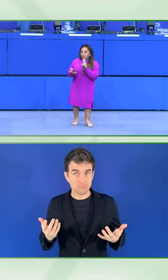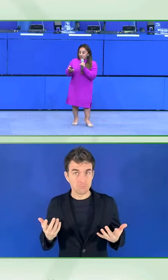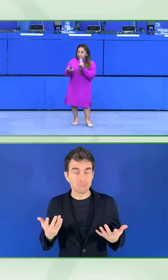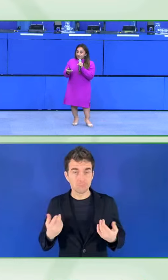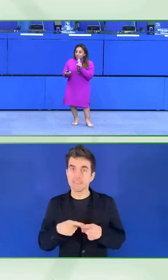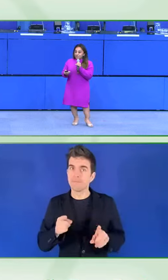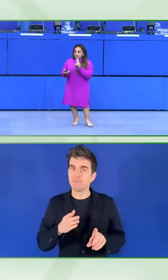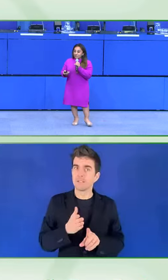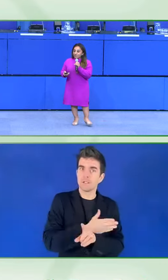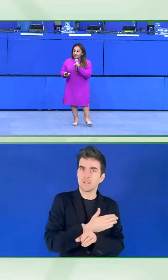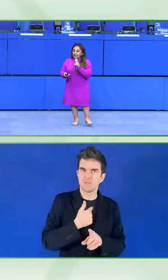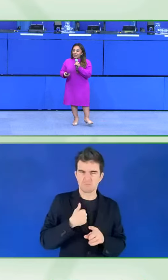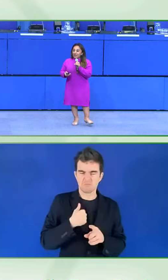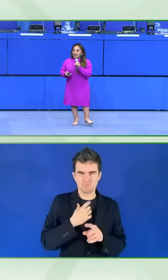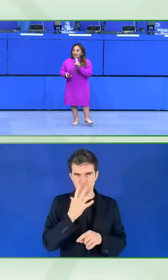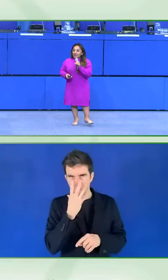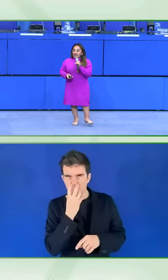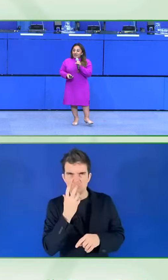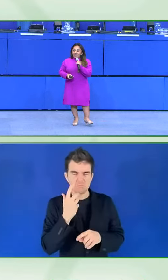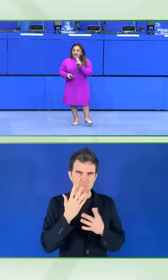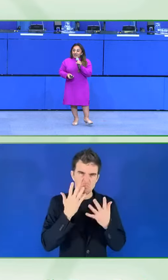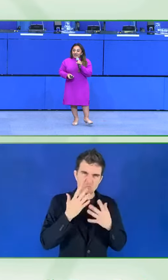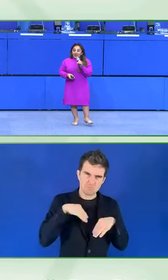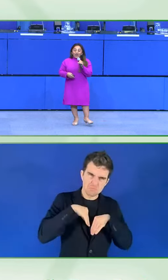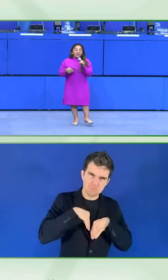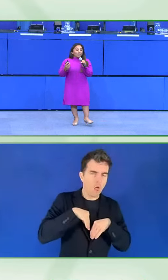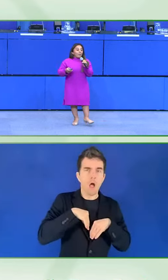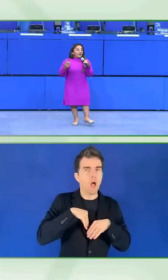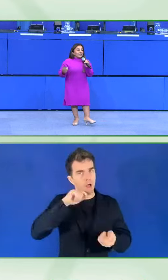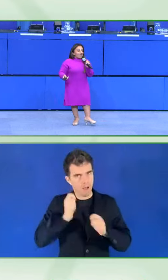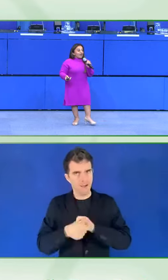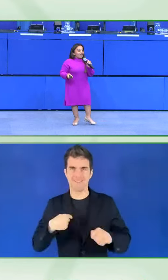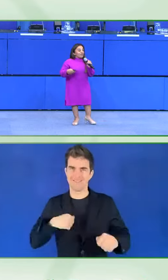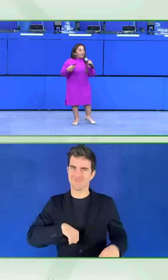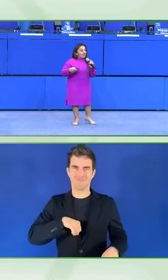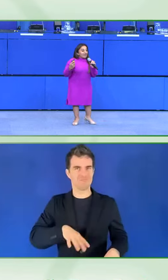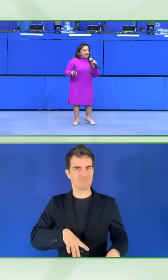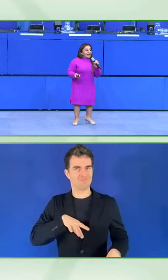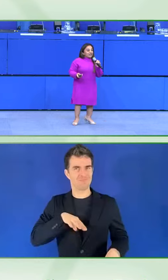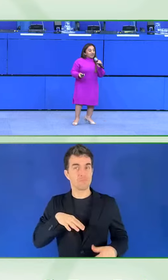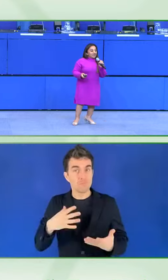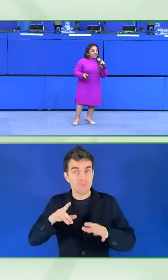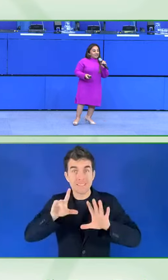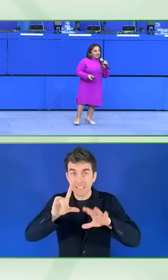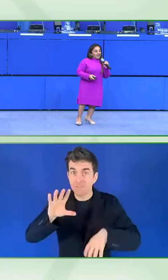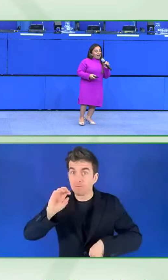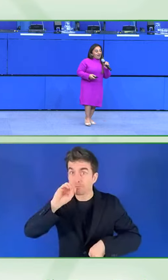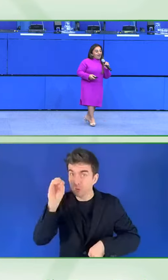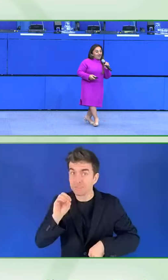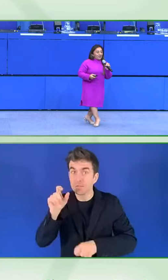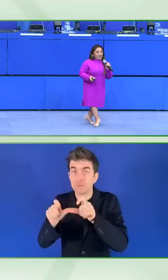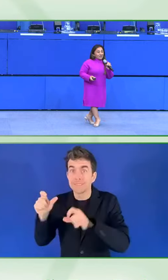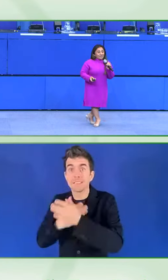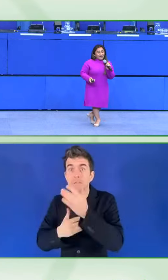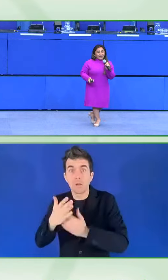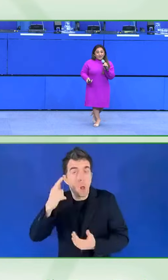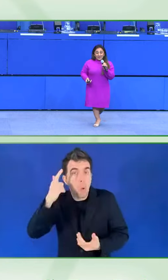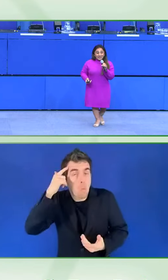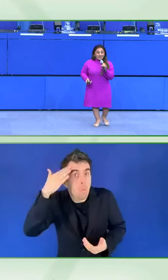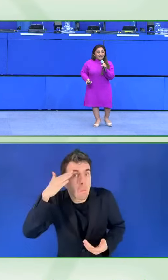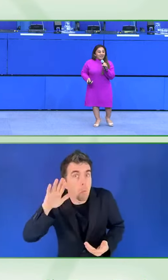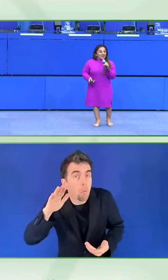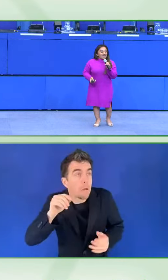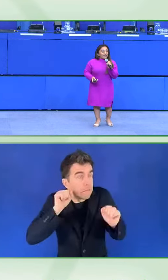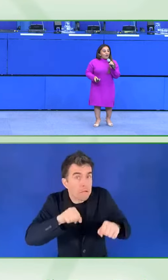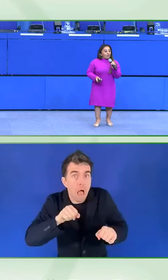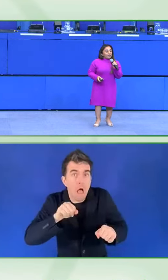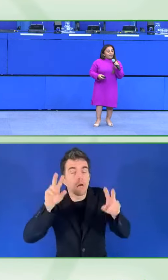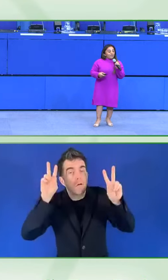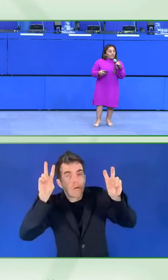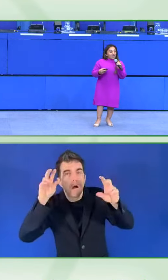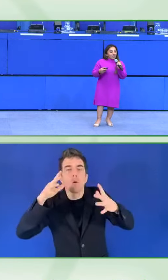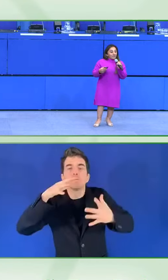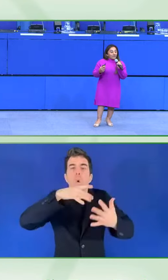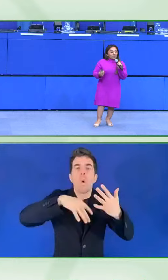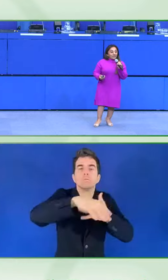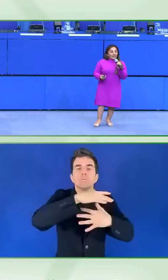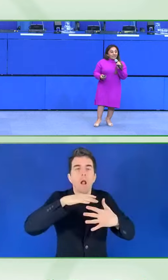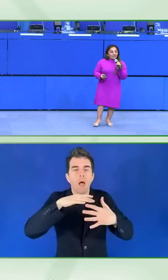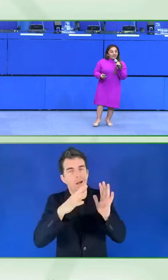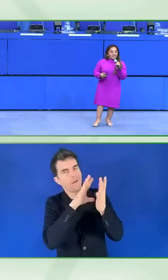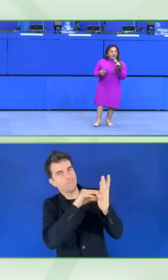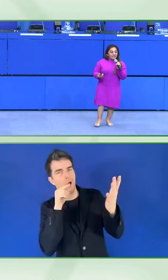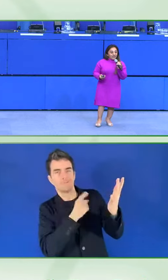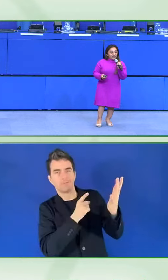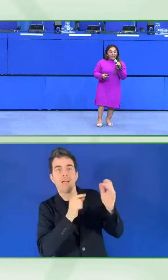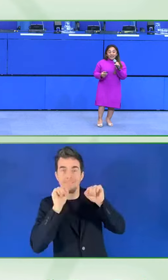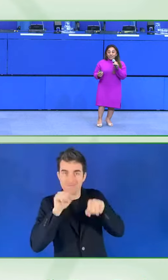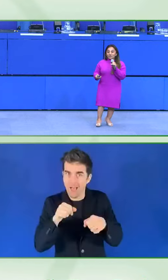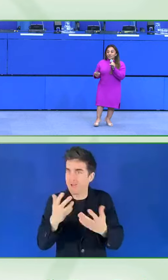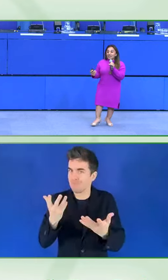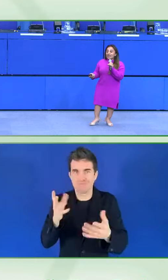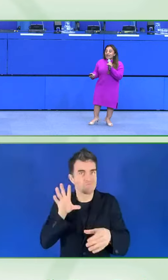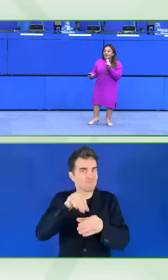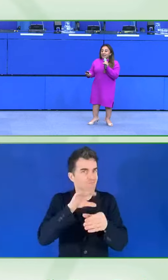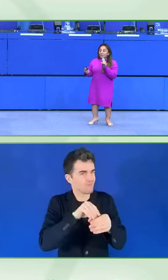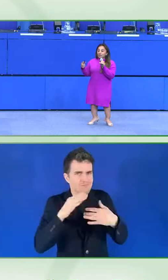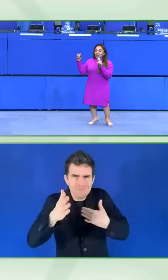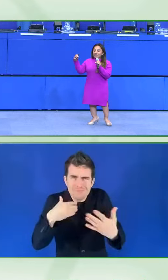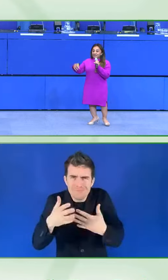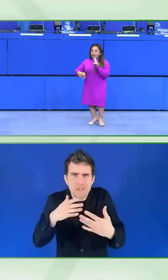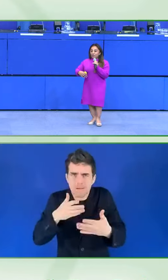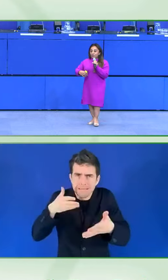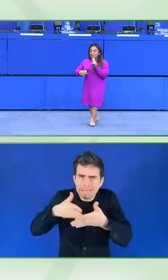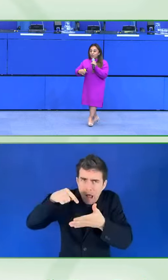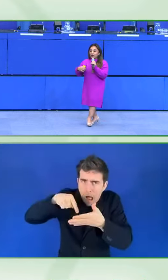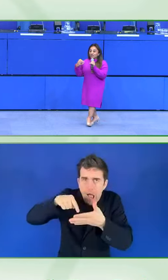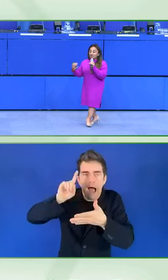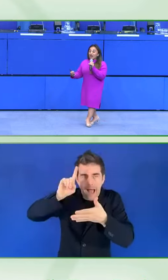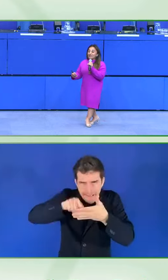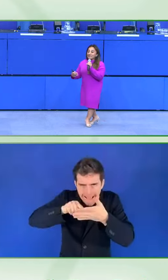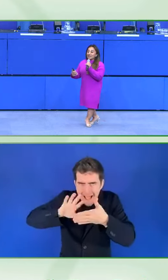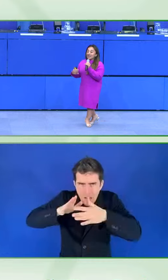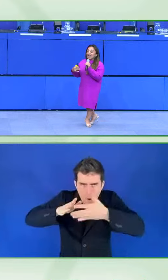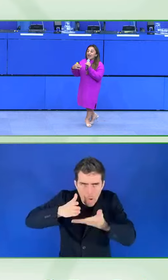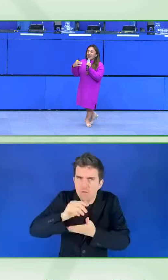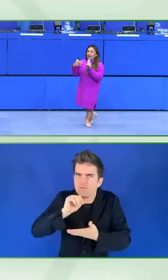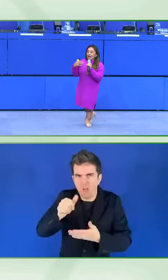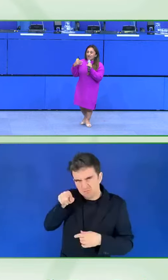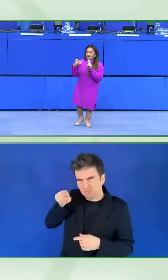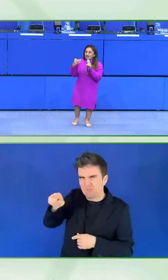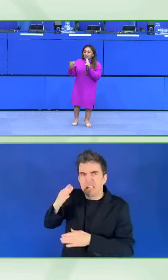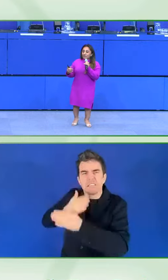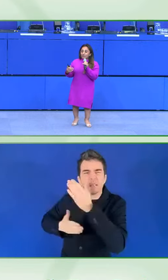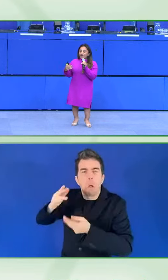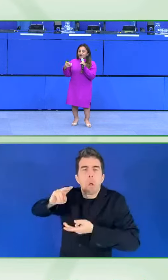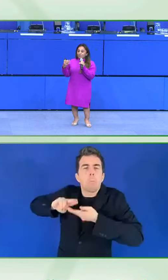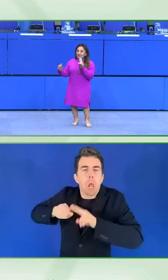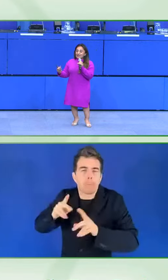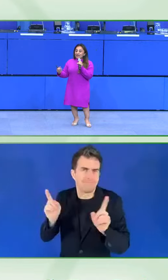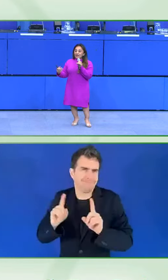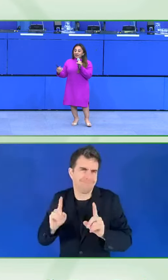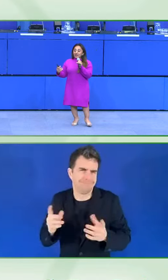likes of Michelle Obama and Hillary Clinton and I still work with some of the world's